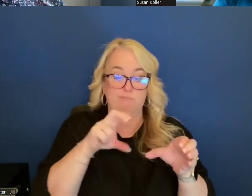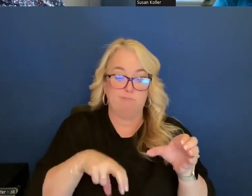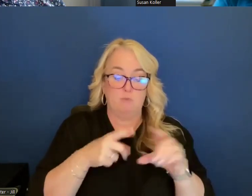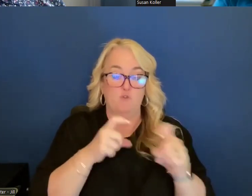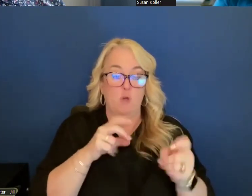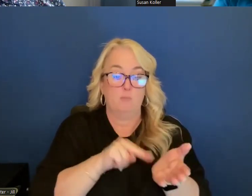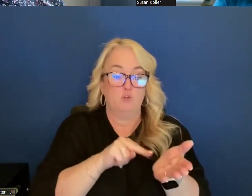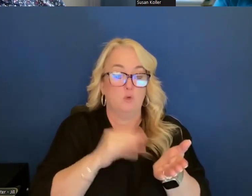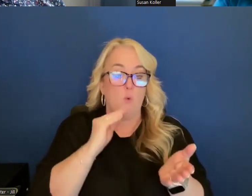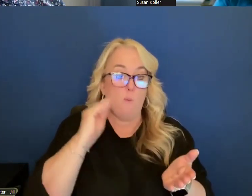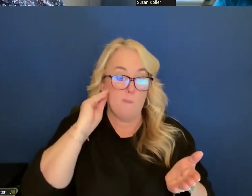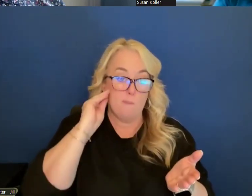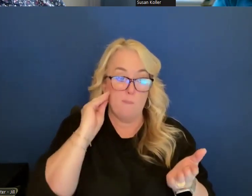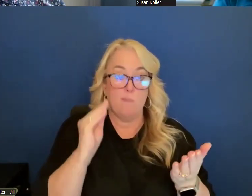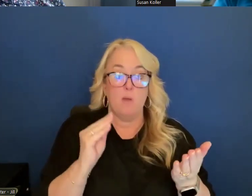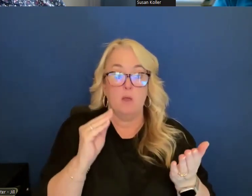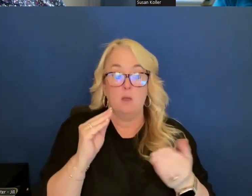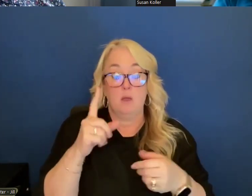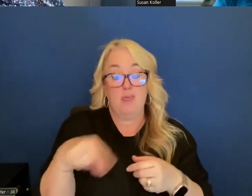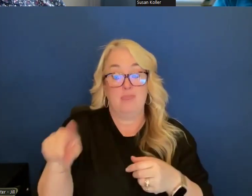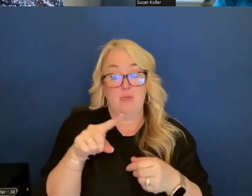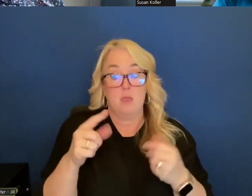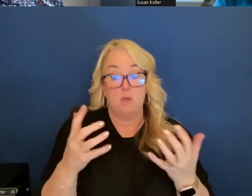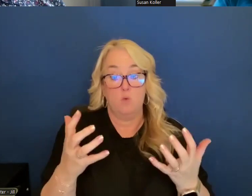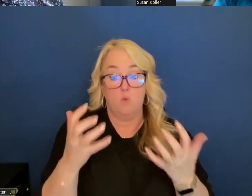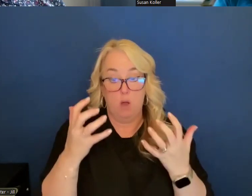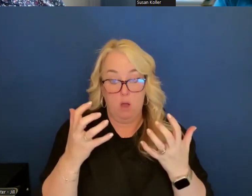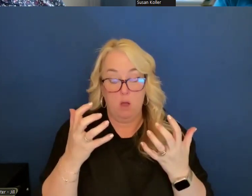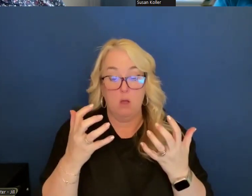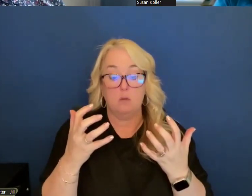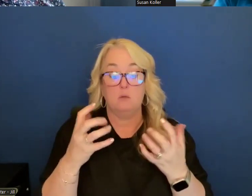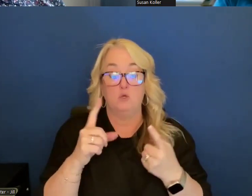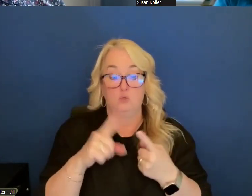because they want us out of nursing homes because it's more